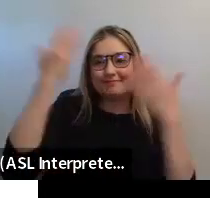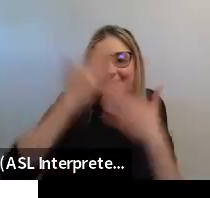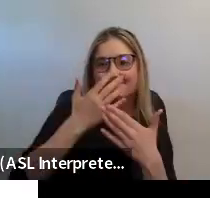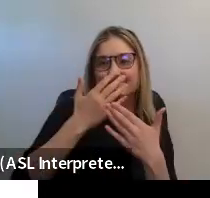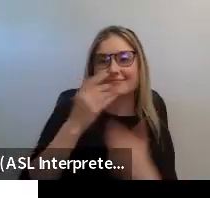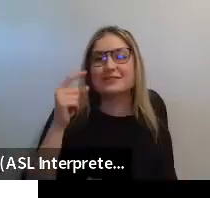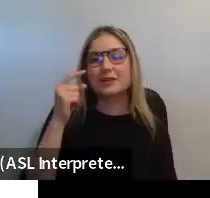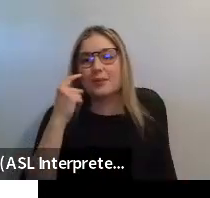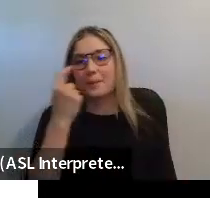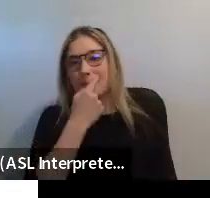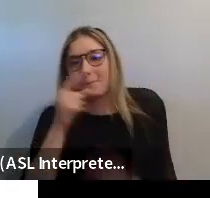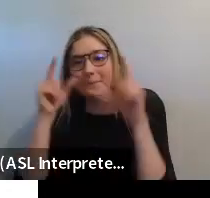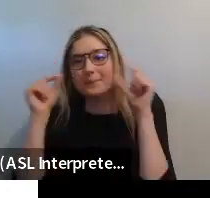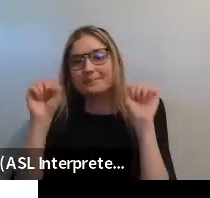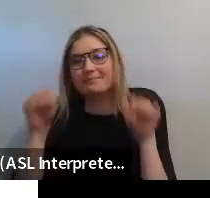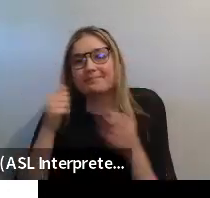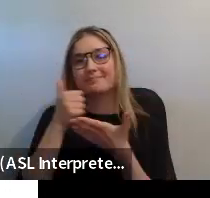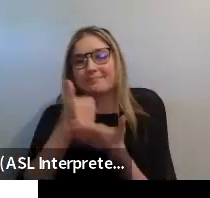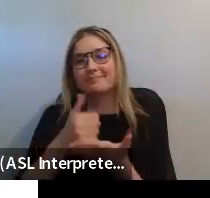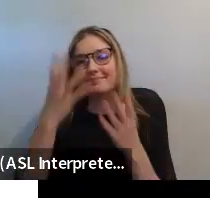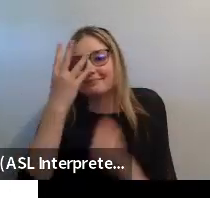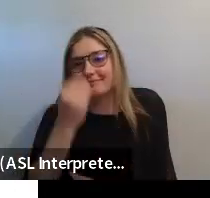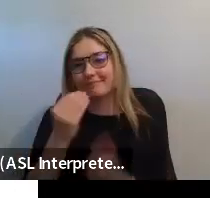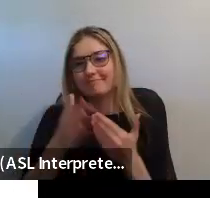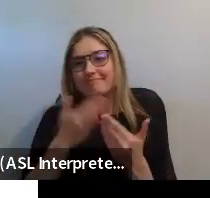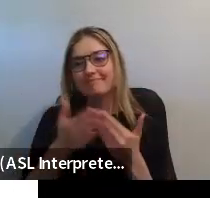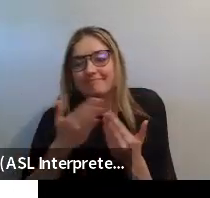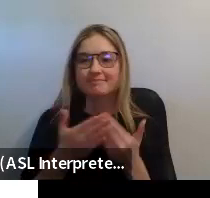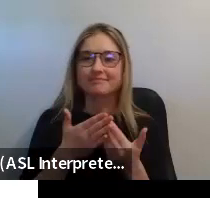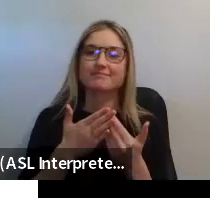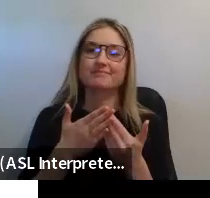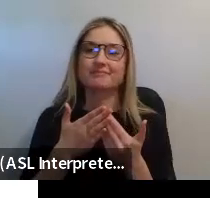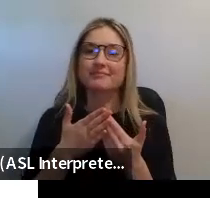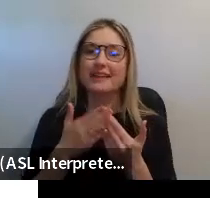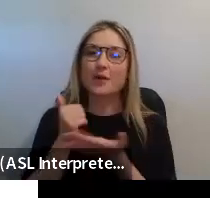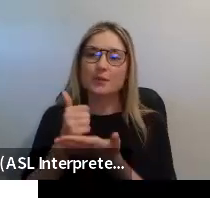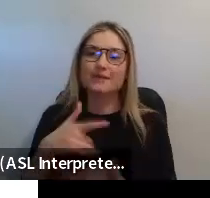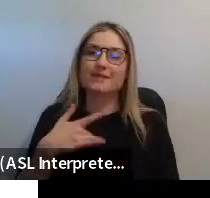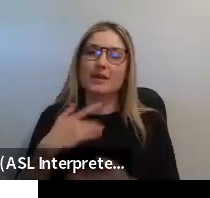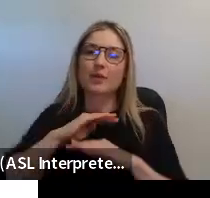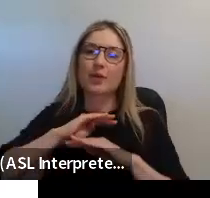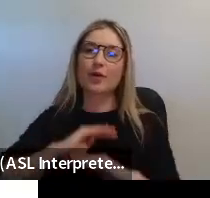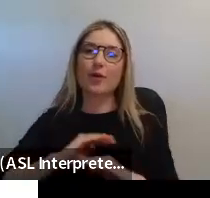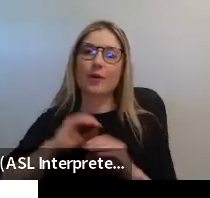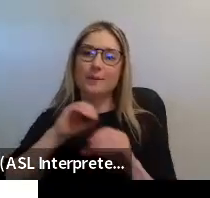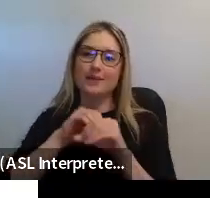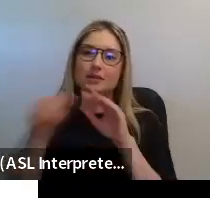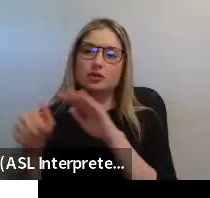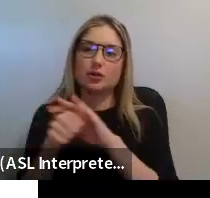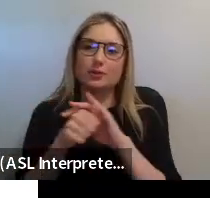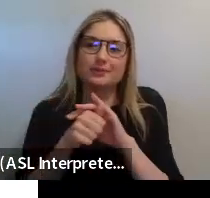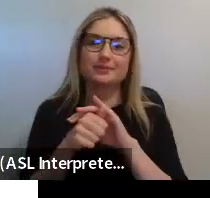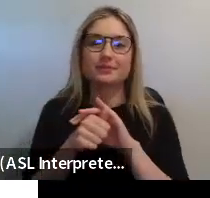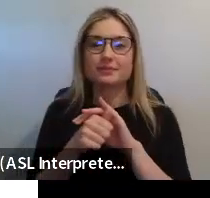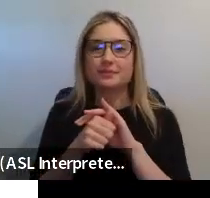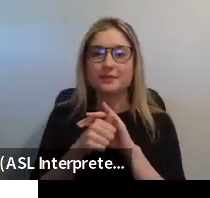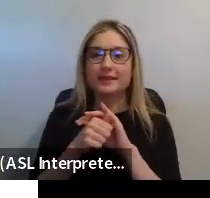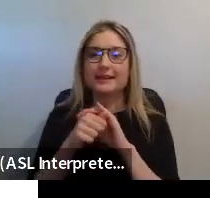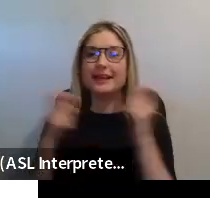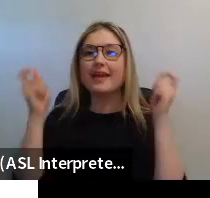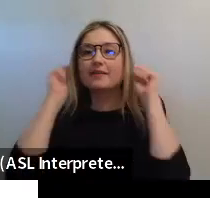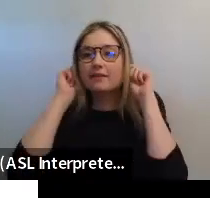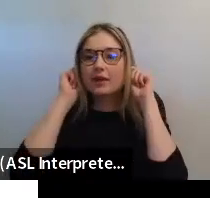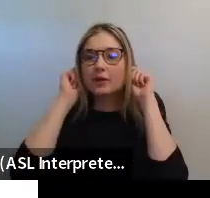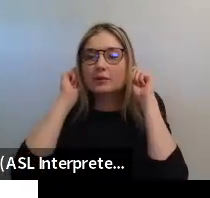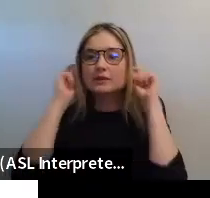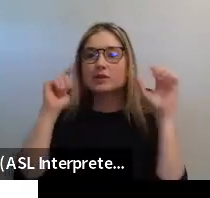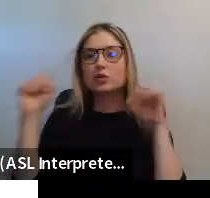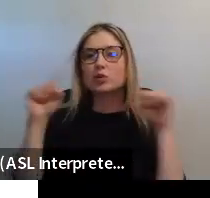I know I like to sleep in absolute pitch. Blackblack, and so eye masks can be helpful for sleeping, and even just to have some calming time in the shelters.